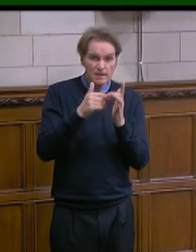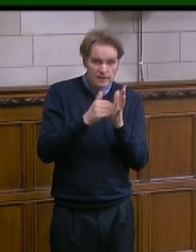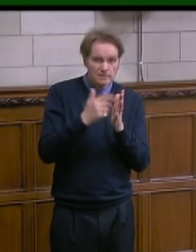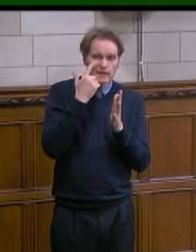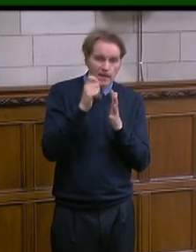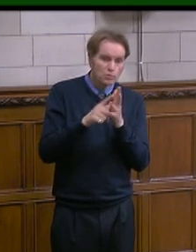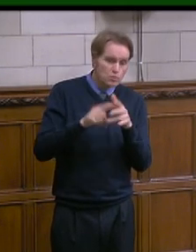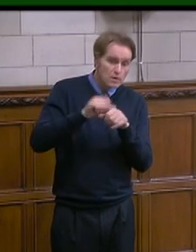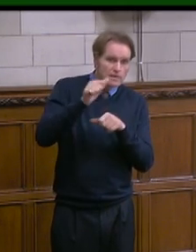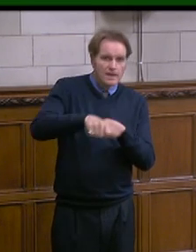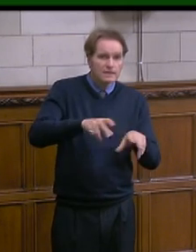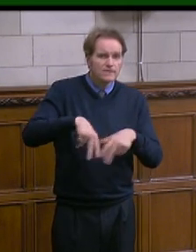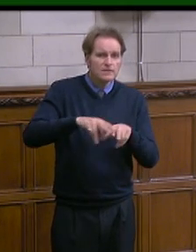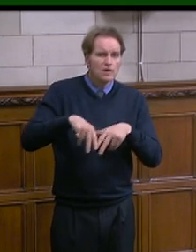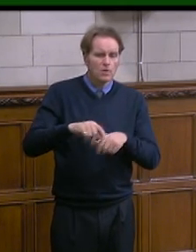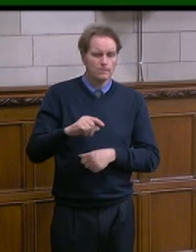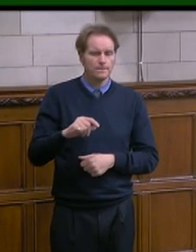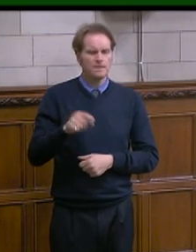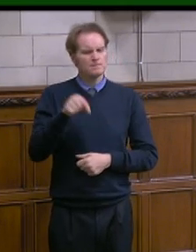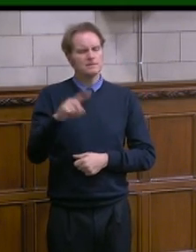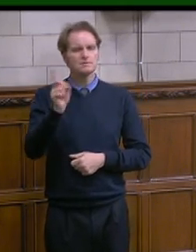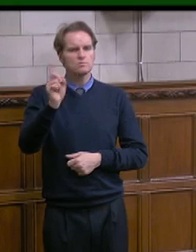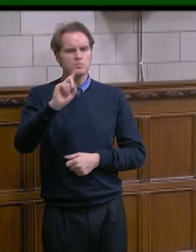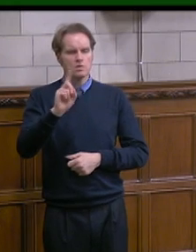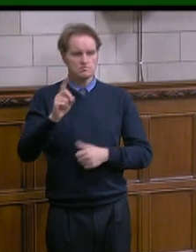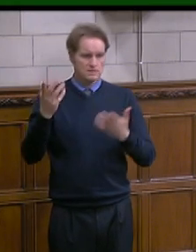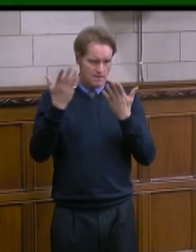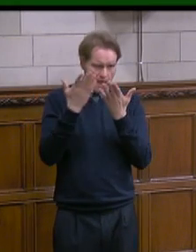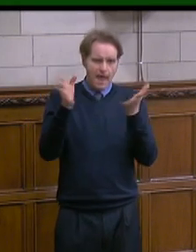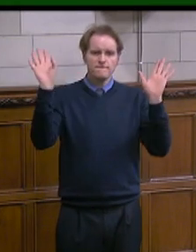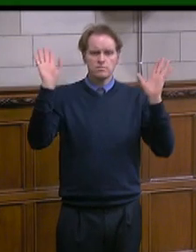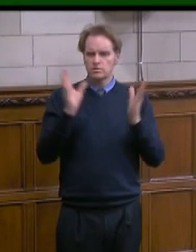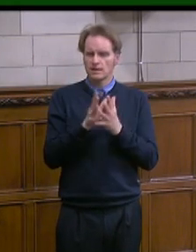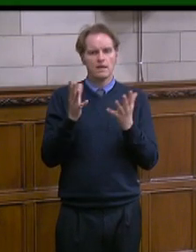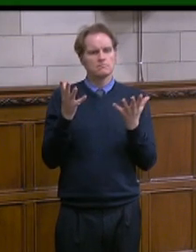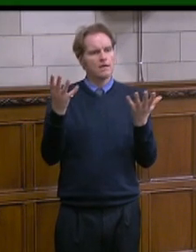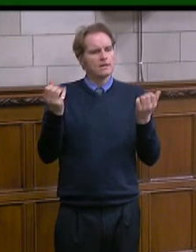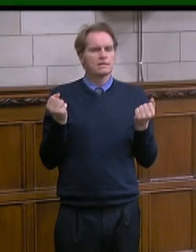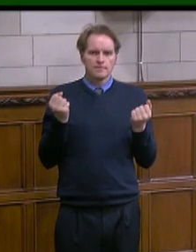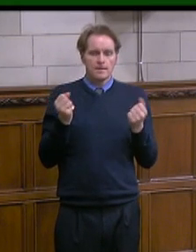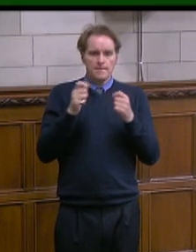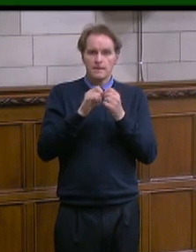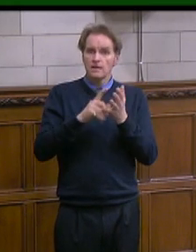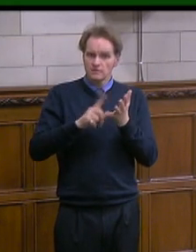This is about bringing BSL to everyone, and putting it in front of everyone.